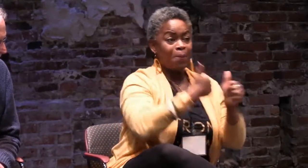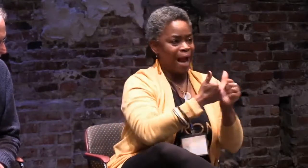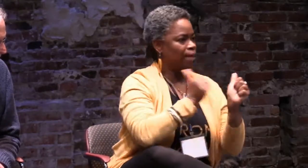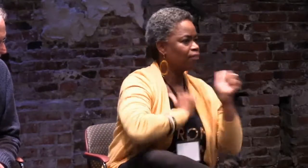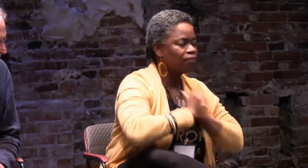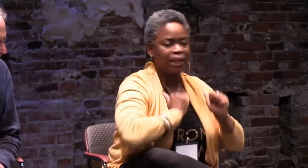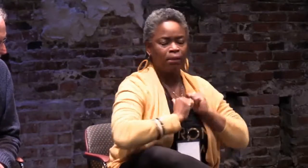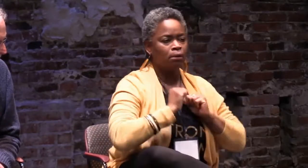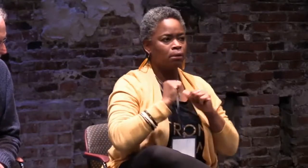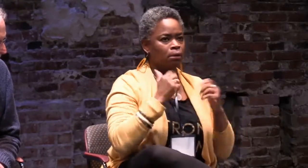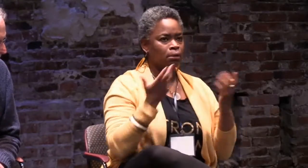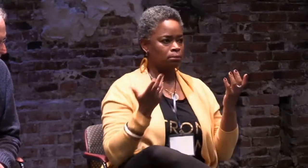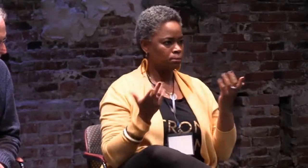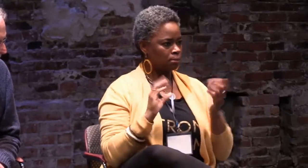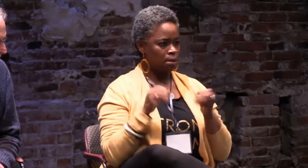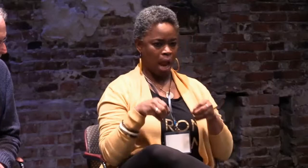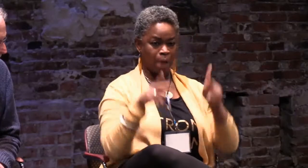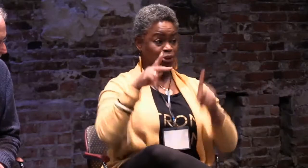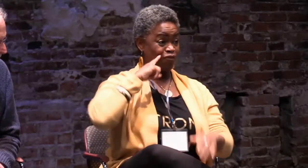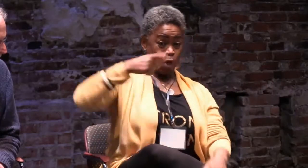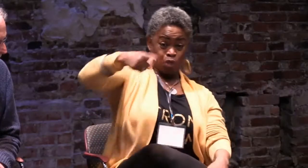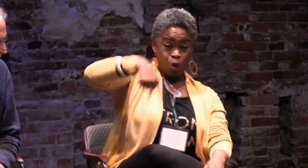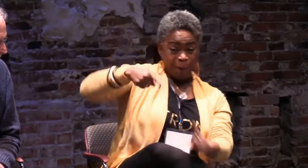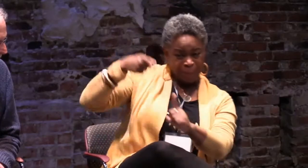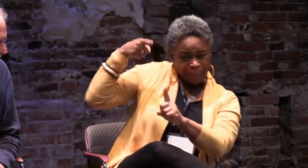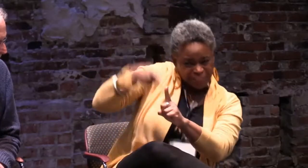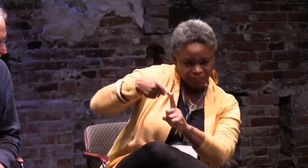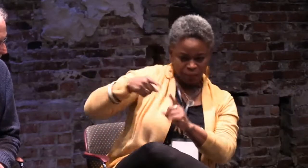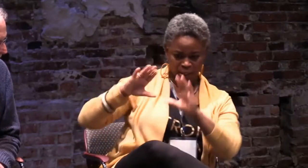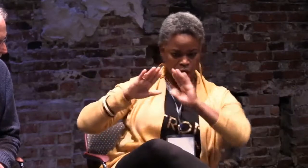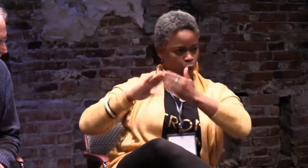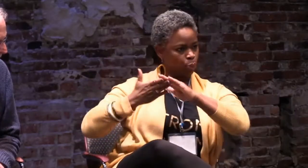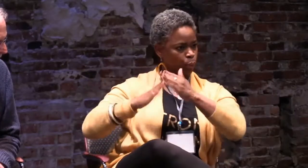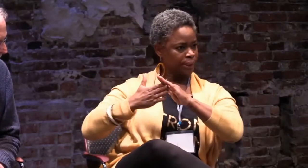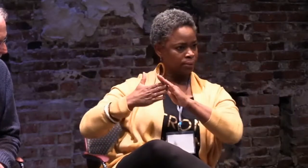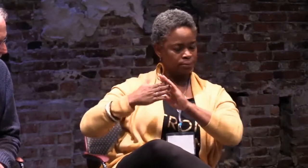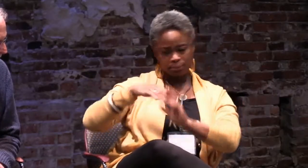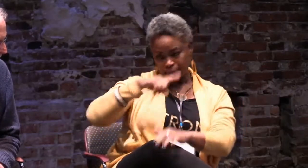who have these great aspirations in theater to have a space.